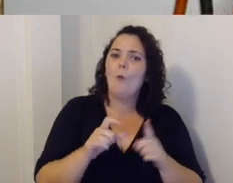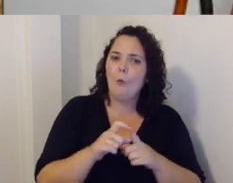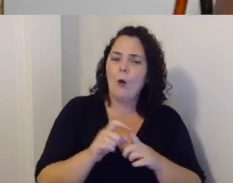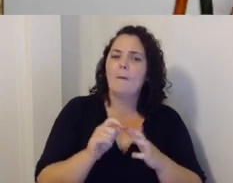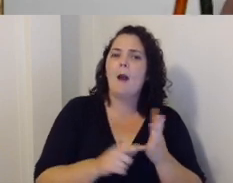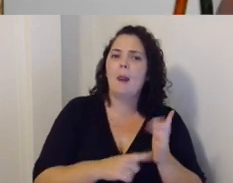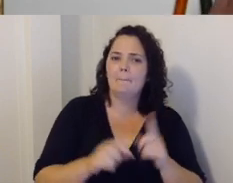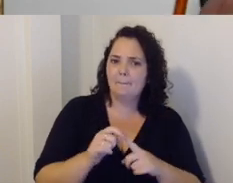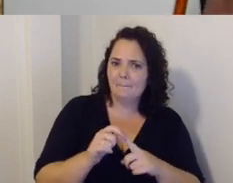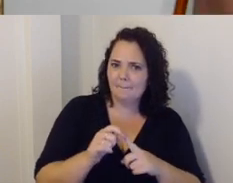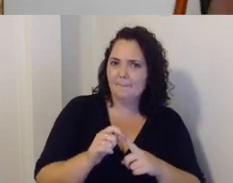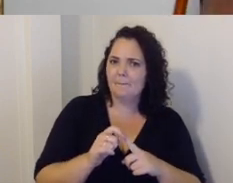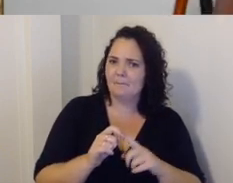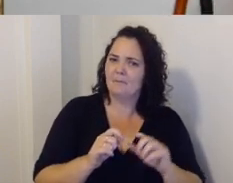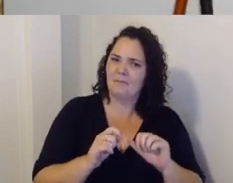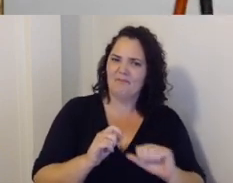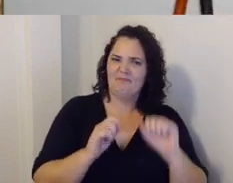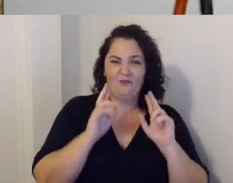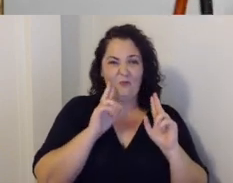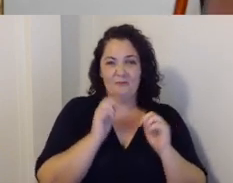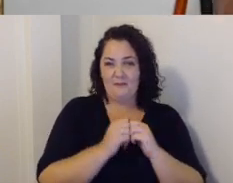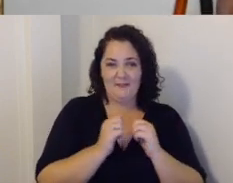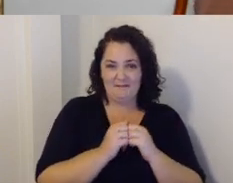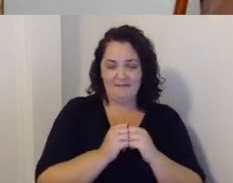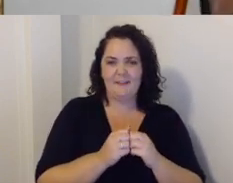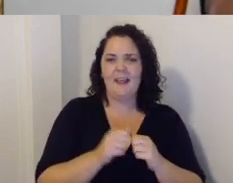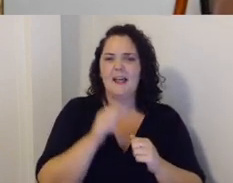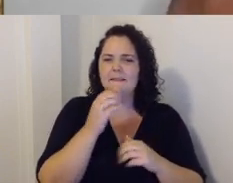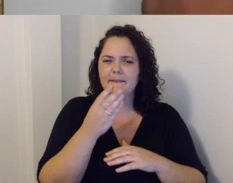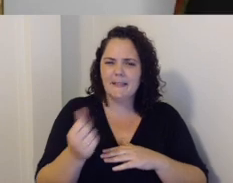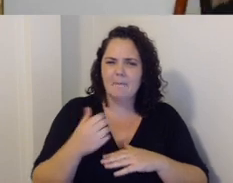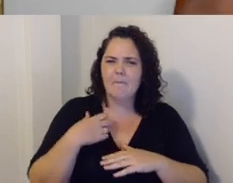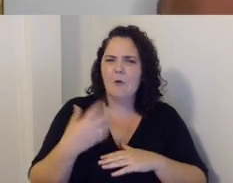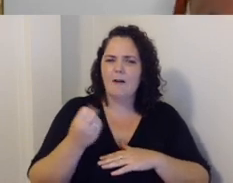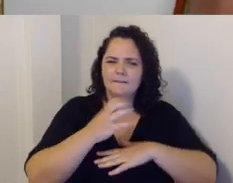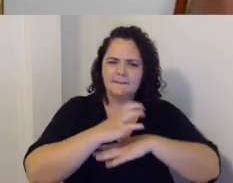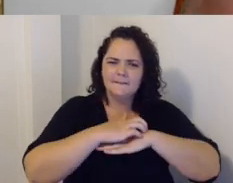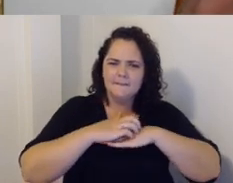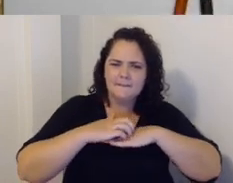bit more texture, what's called 'tooth', some will have a little bit more tooth, some will be smoother